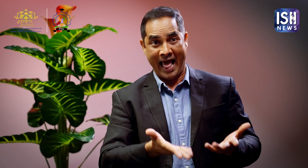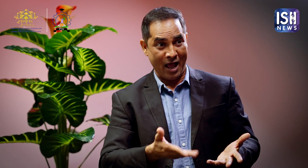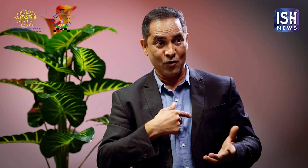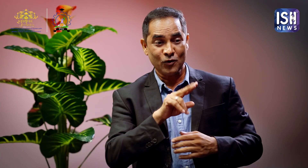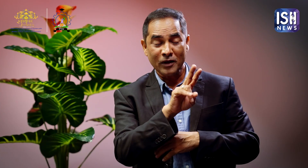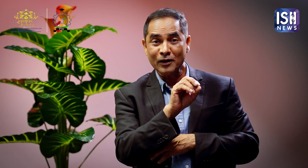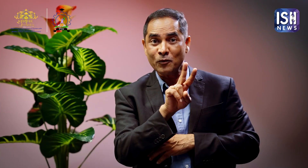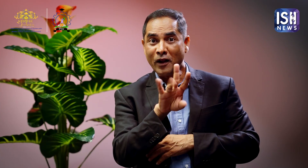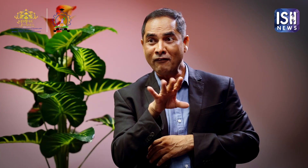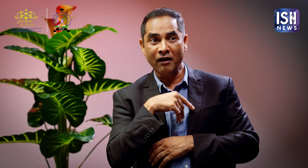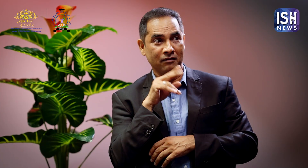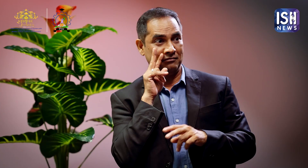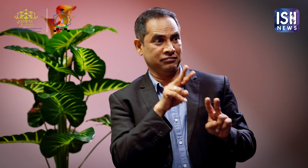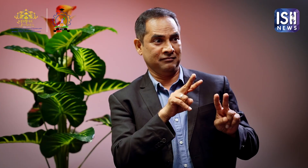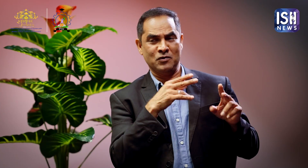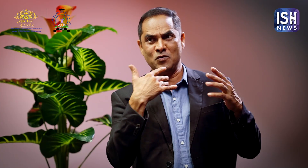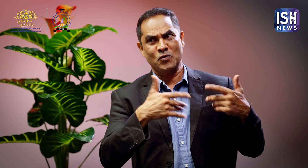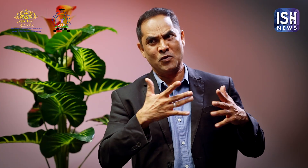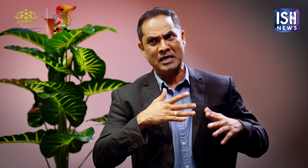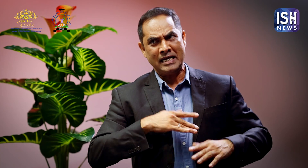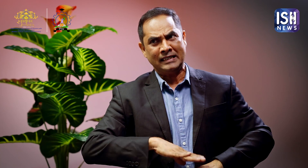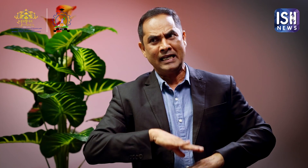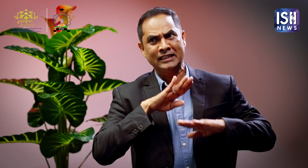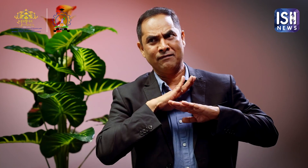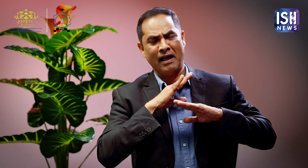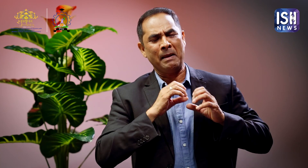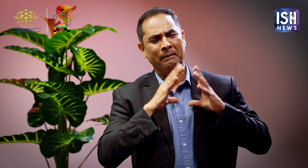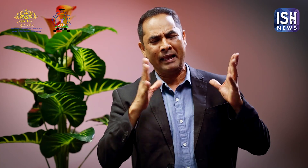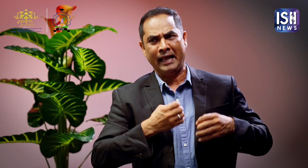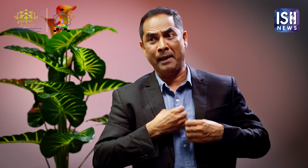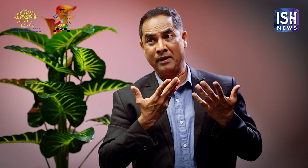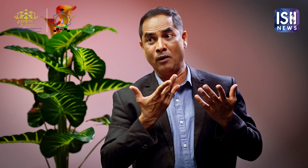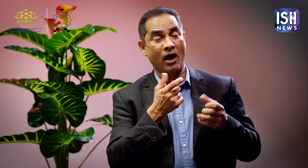Now, in 2024, I am truly satisfied and happy with what I’ve accomplished.